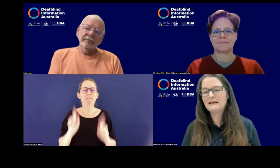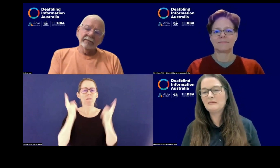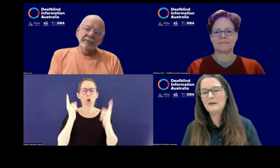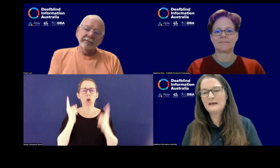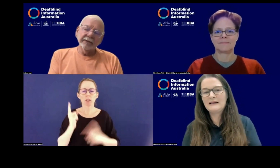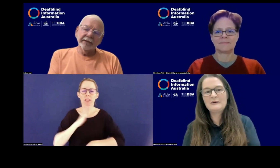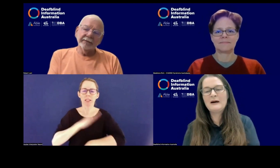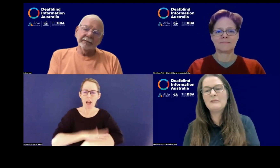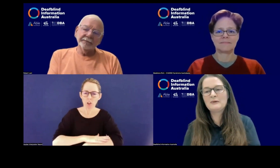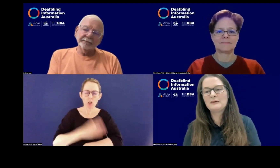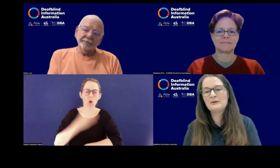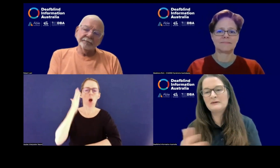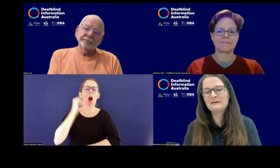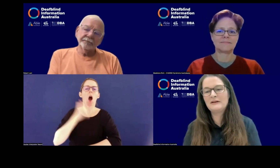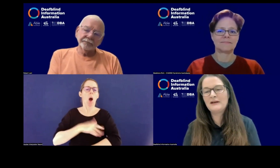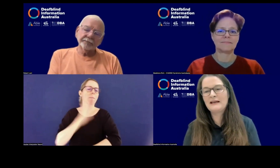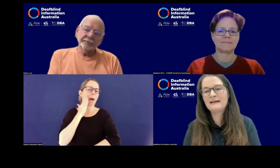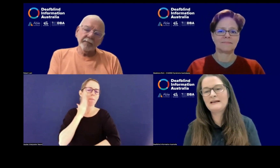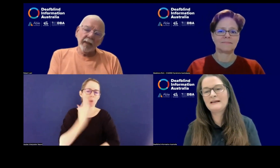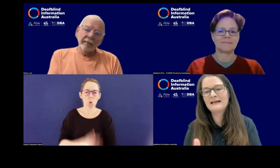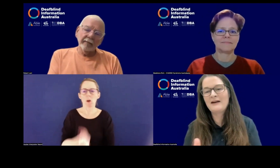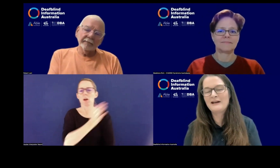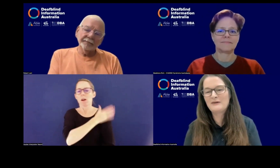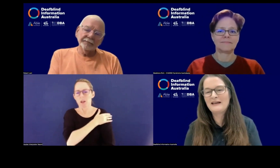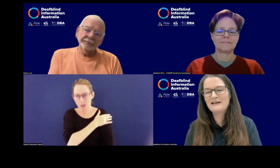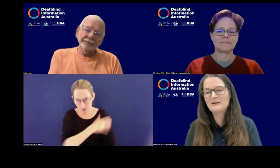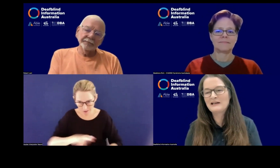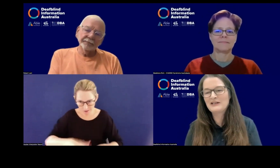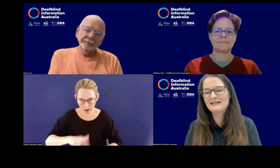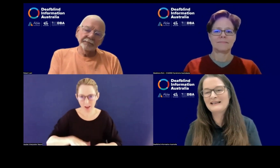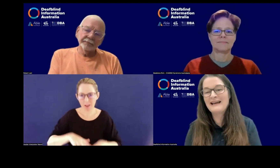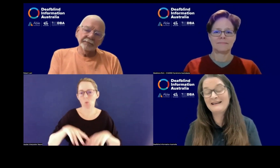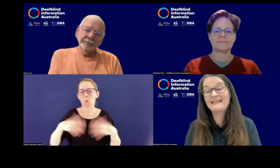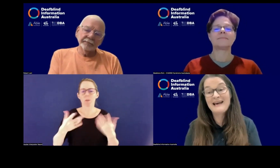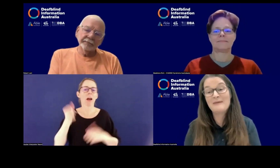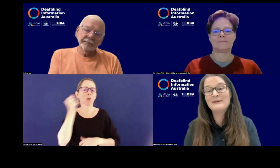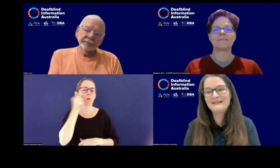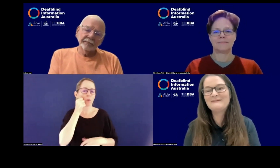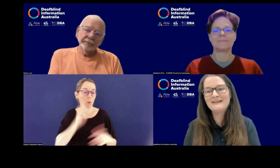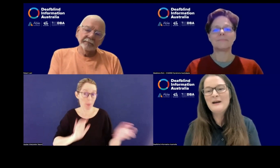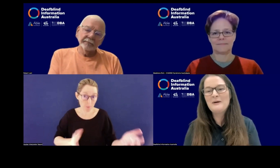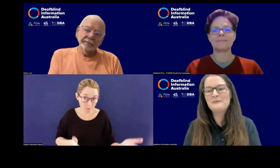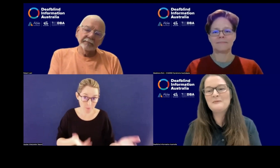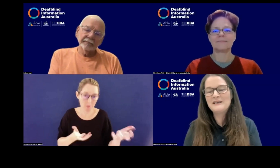then picking her up or, you know, carrying on the interaction and that happened when